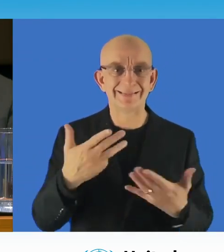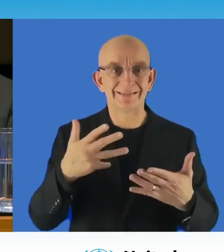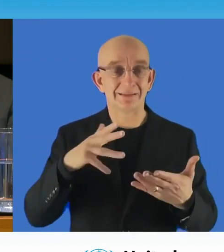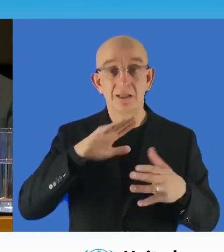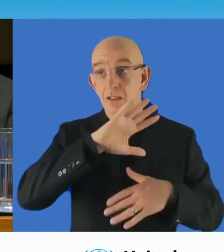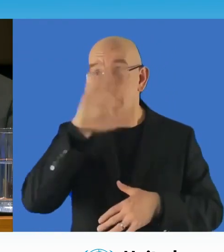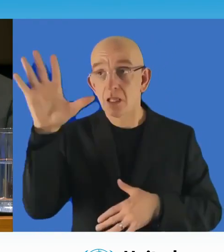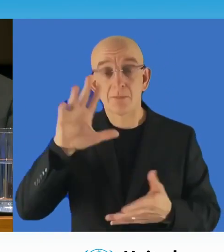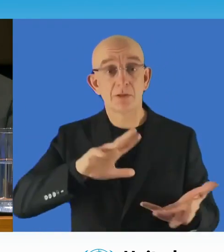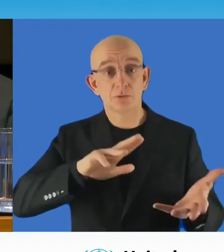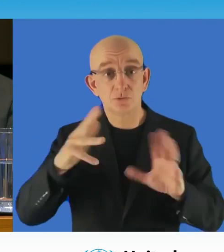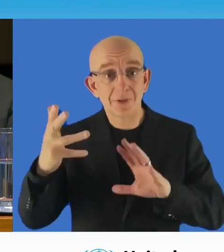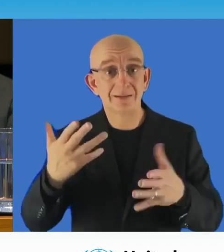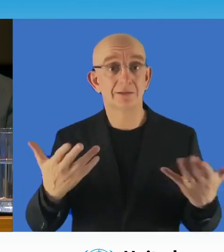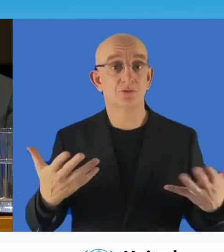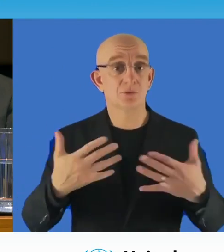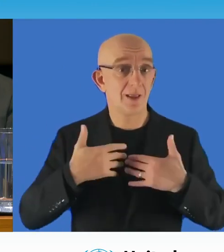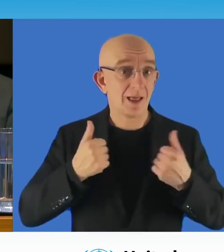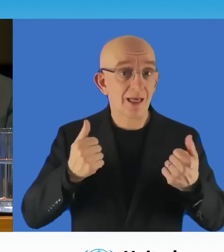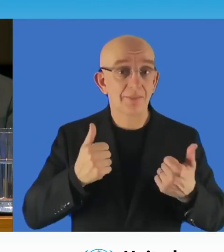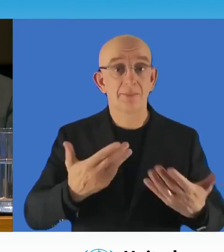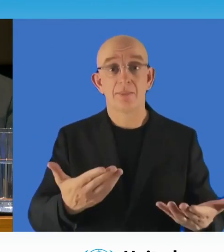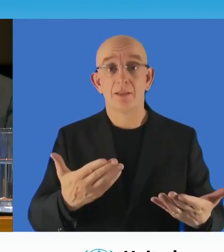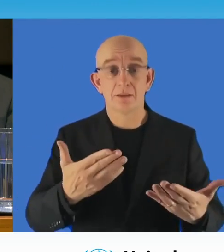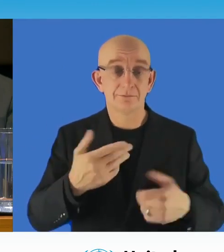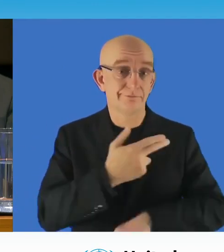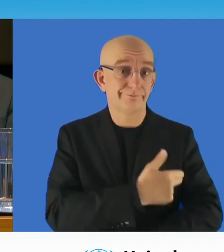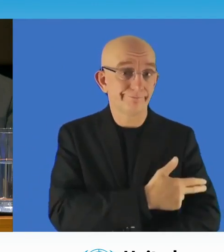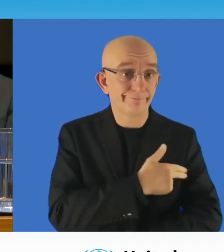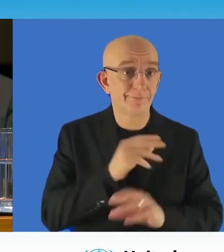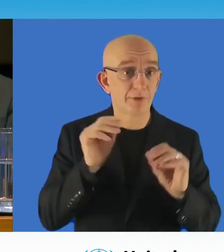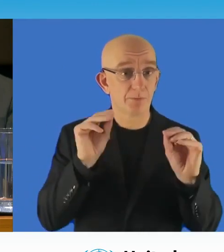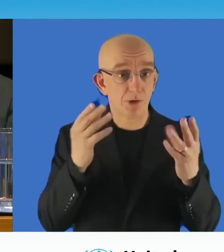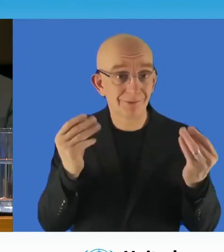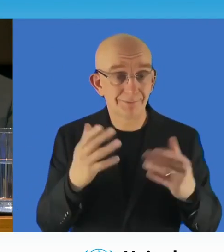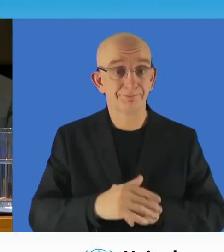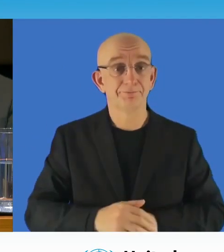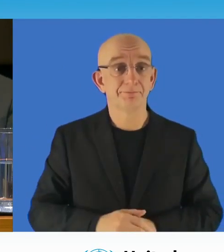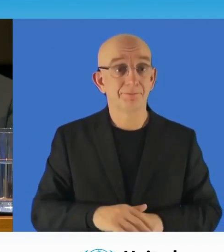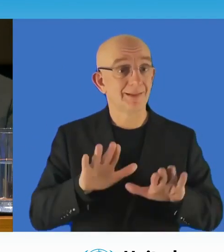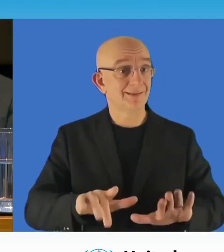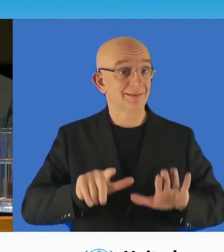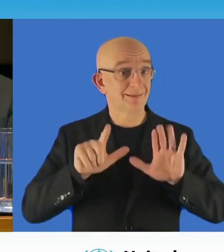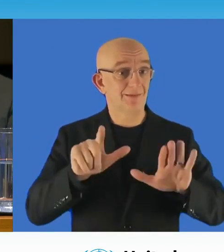issue of continuing relevance and importance through the sub theme promoting the rights